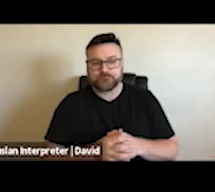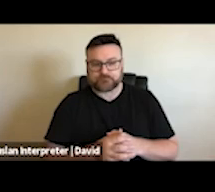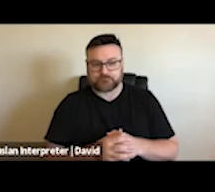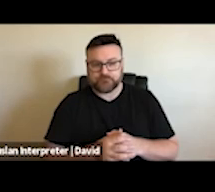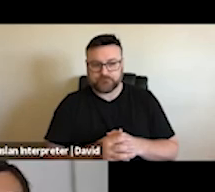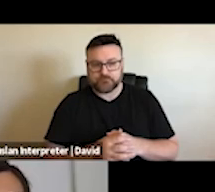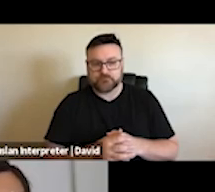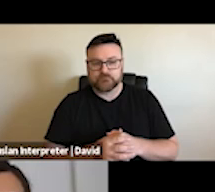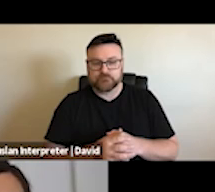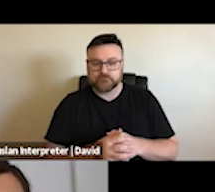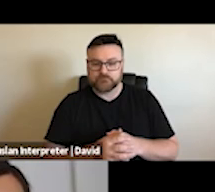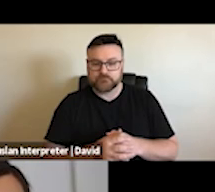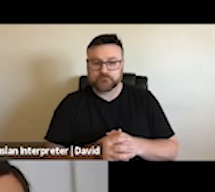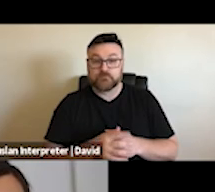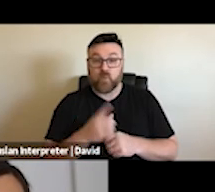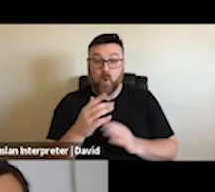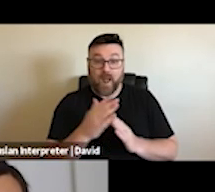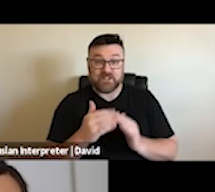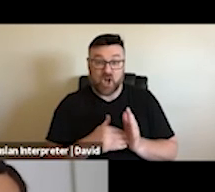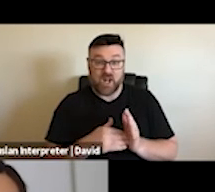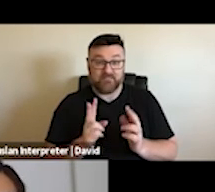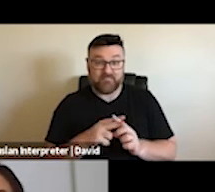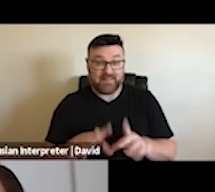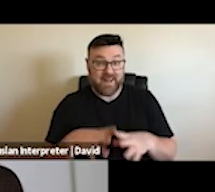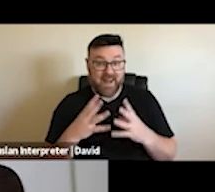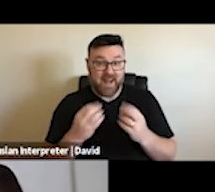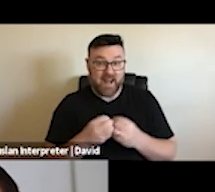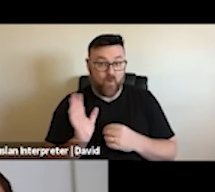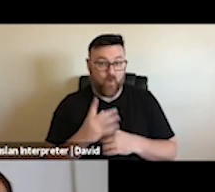One size certainly doesn't fit all for digital and we will certainly be missing a trick if